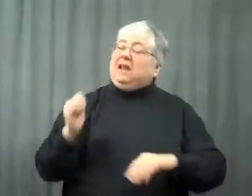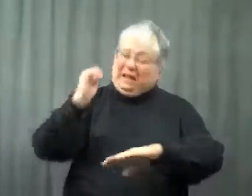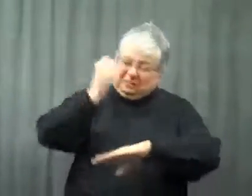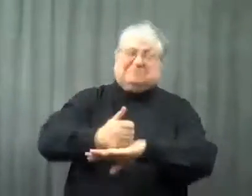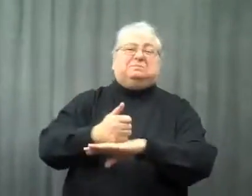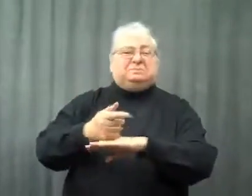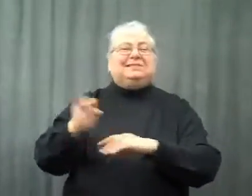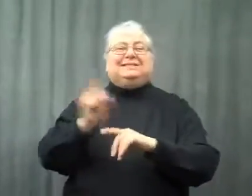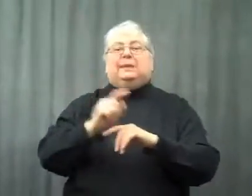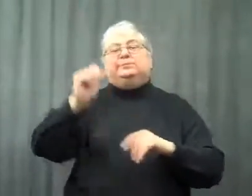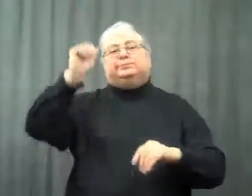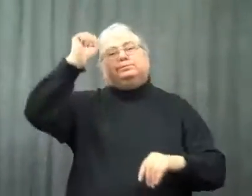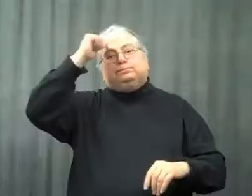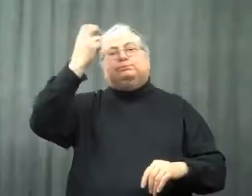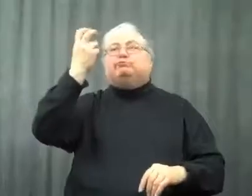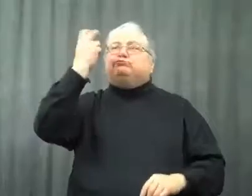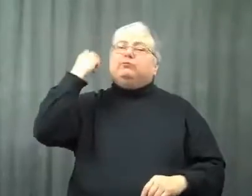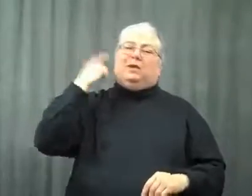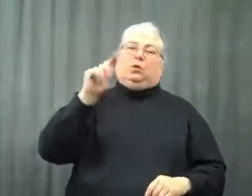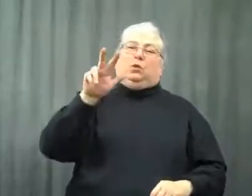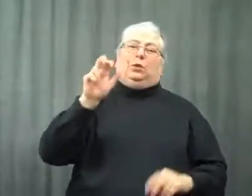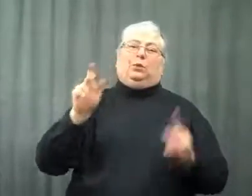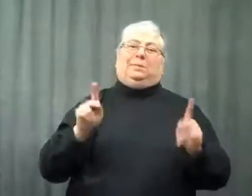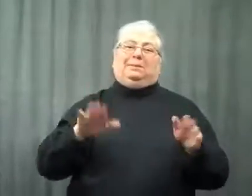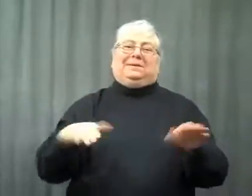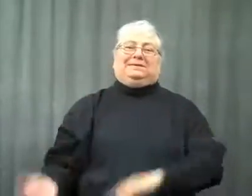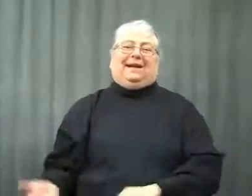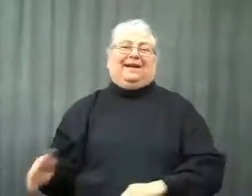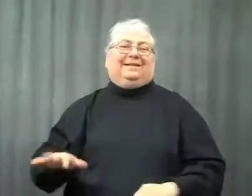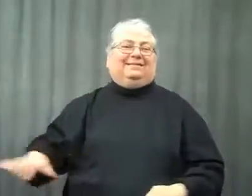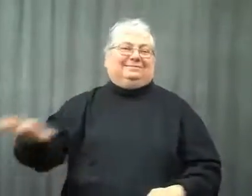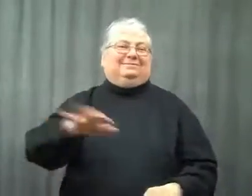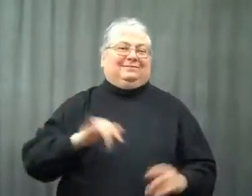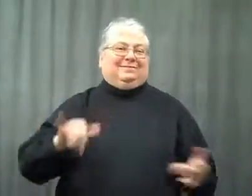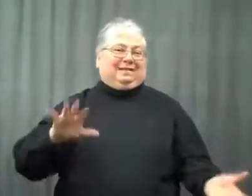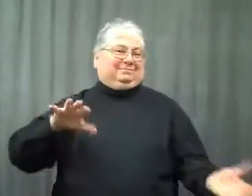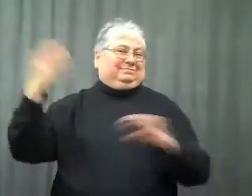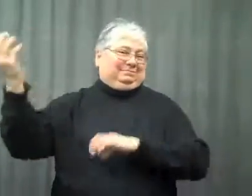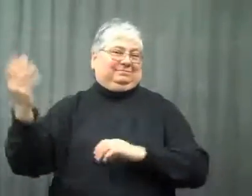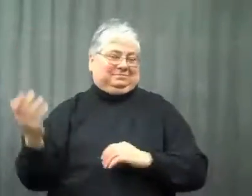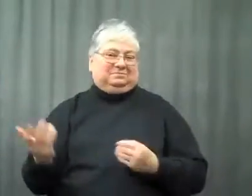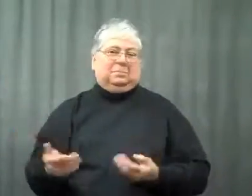A memorial was erected for the 300 that died during the chaos.